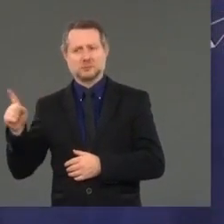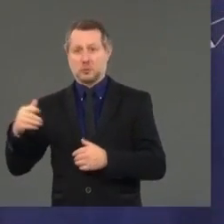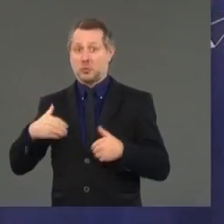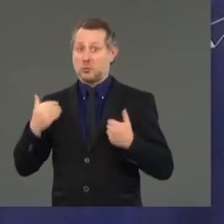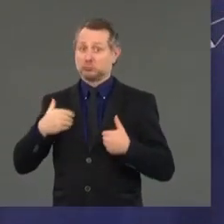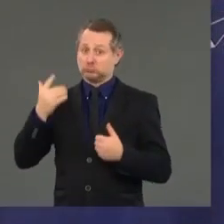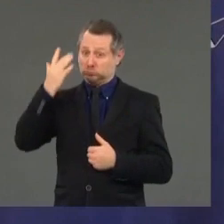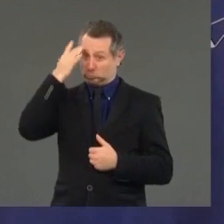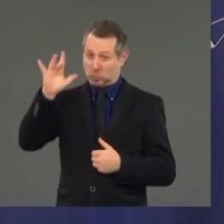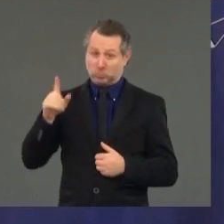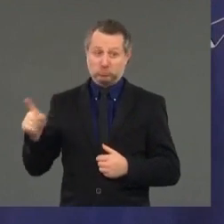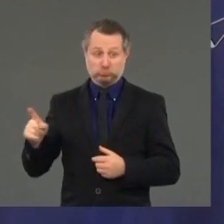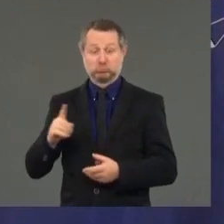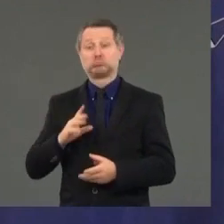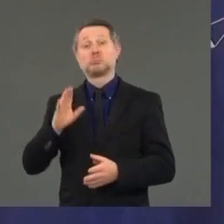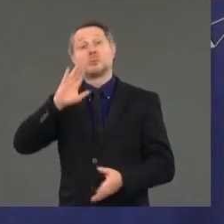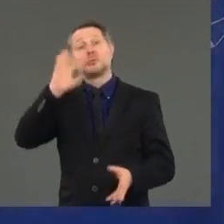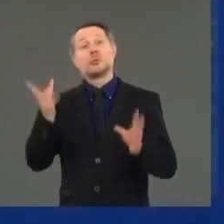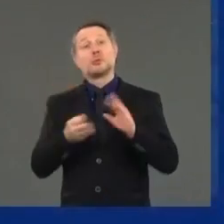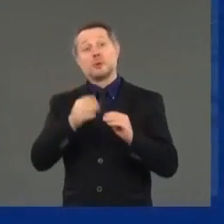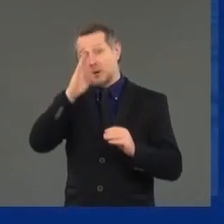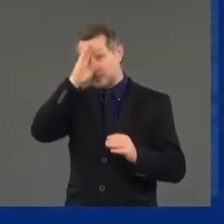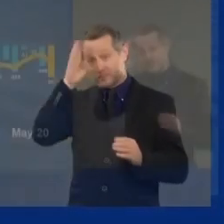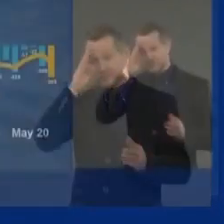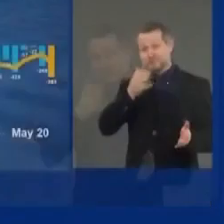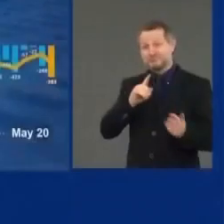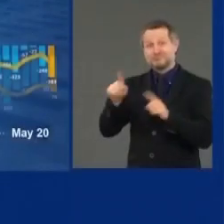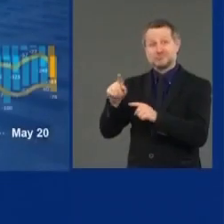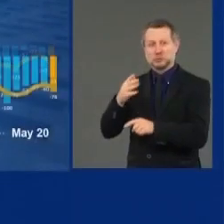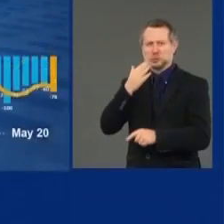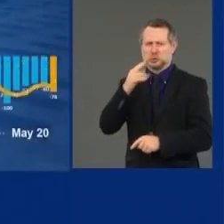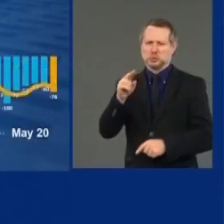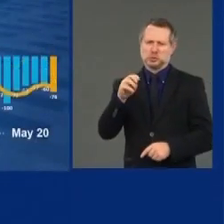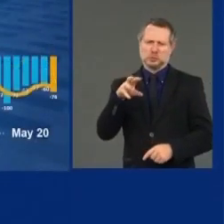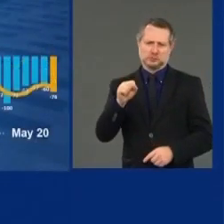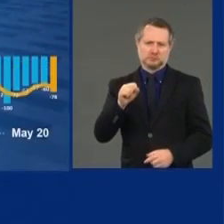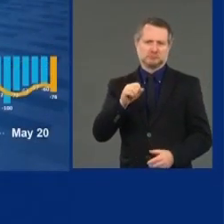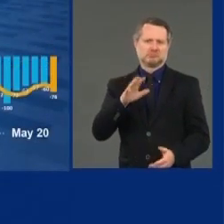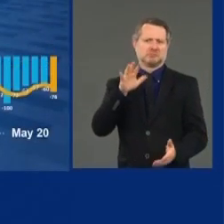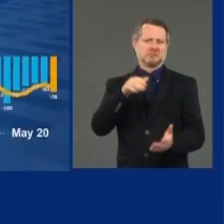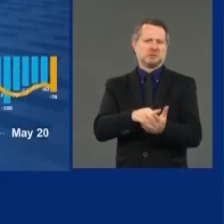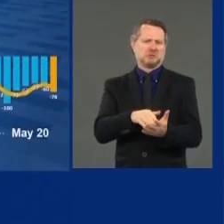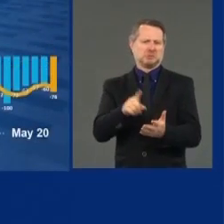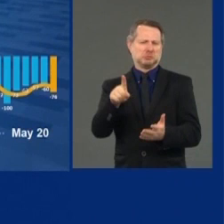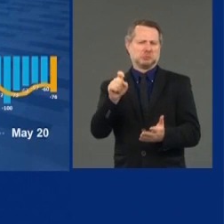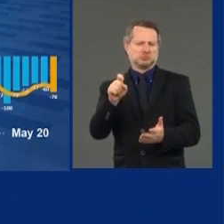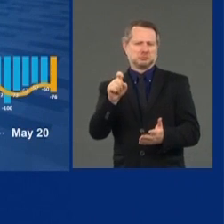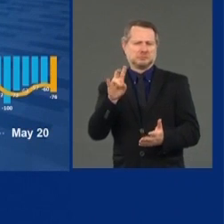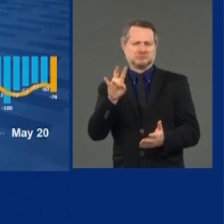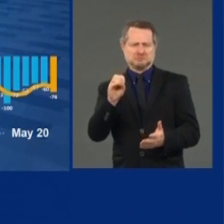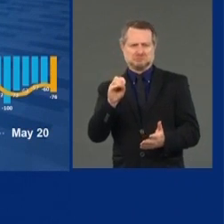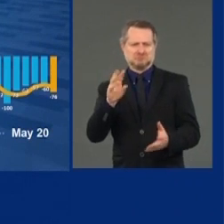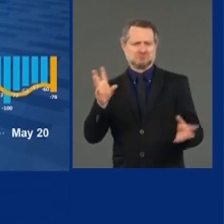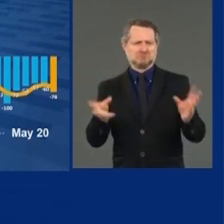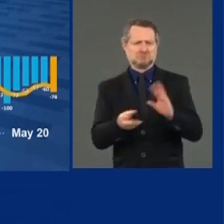RHODES YOUNG GENIUS. CORONA HOSPITALIZATIONS DOWN. GREAT NEWS.